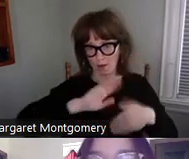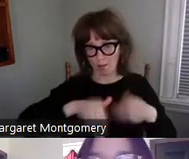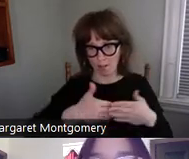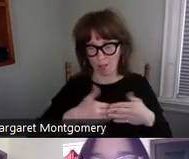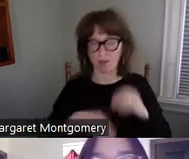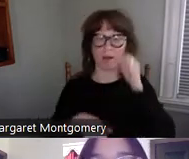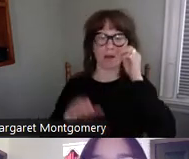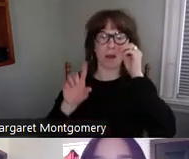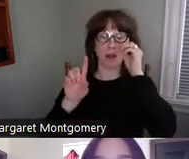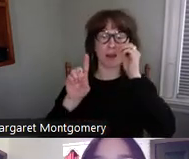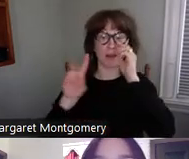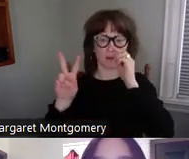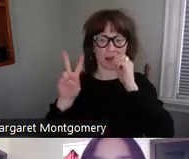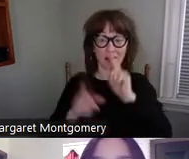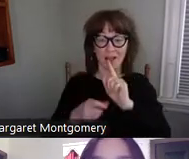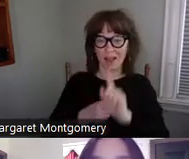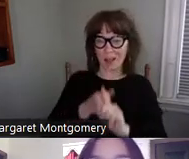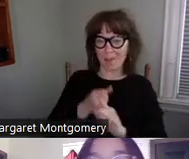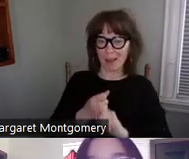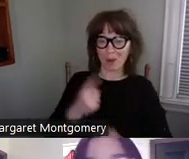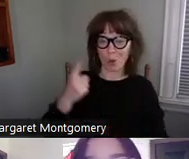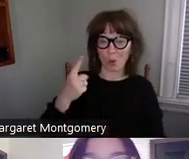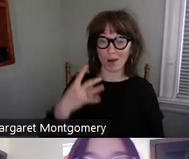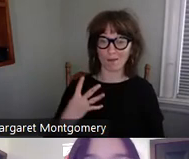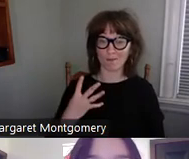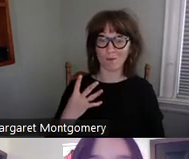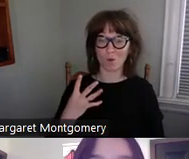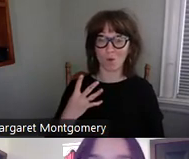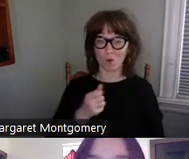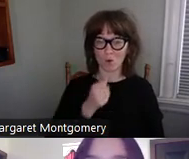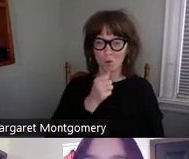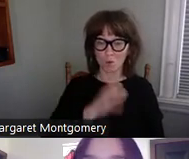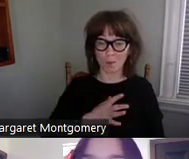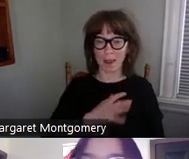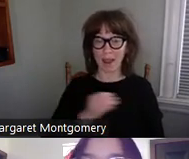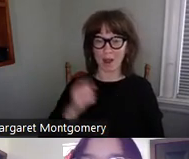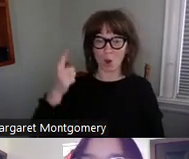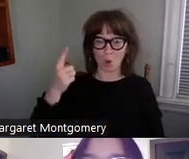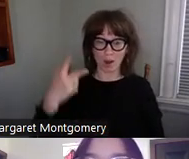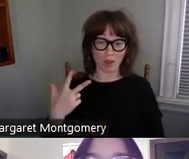12:13:00 Affecting one. in 4 Minnesota women, and, more generally speaking, one of 3 individuals